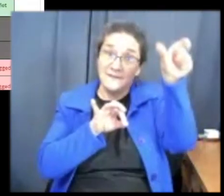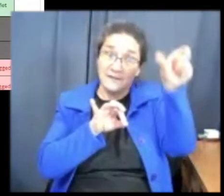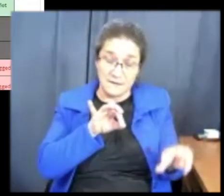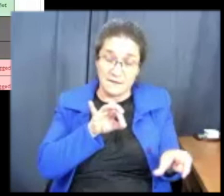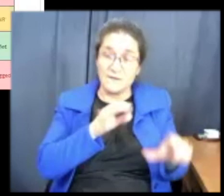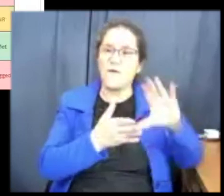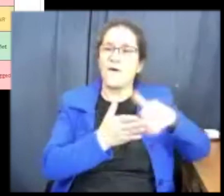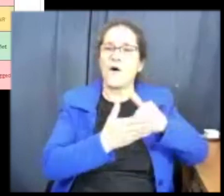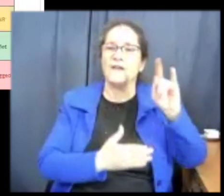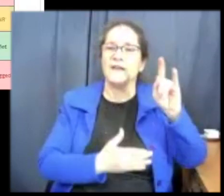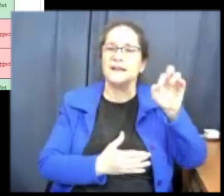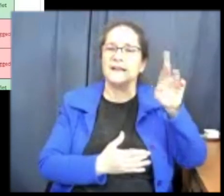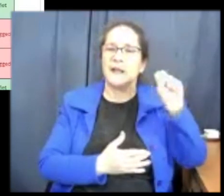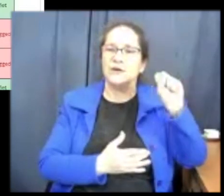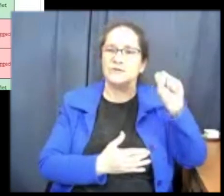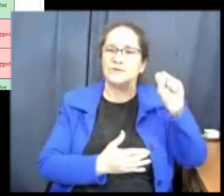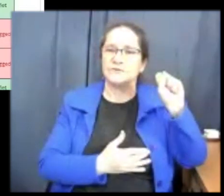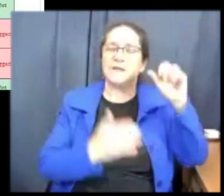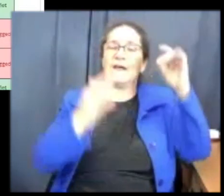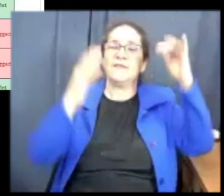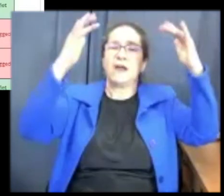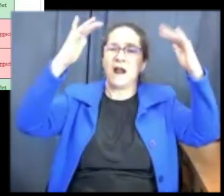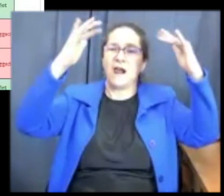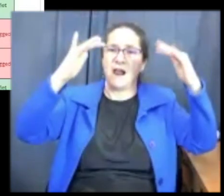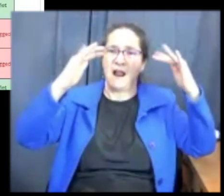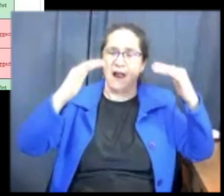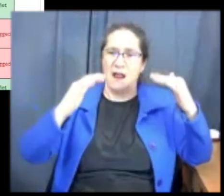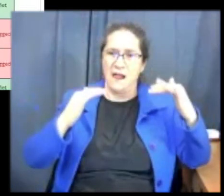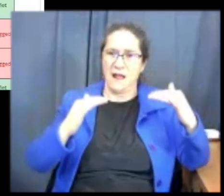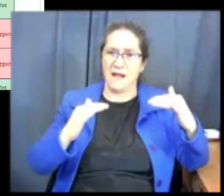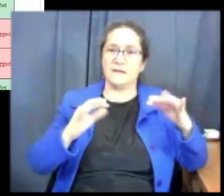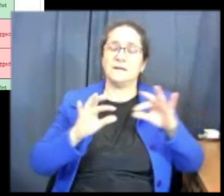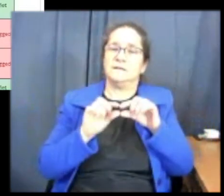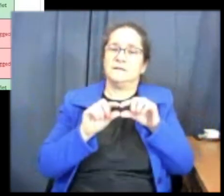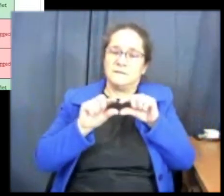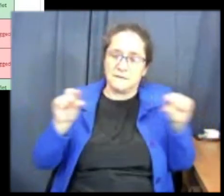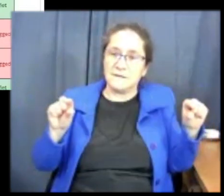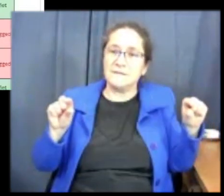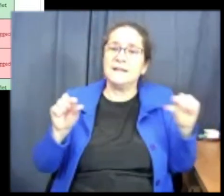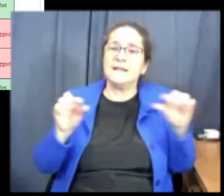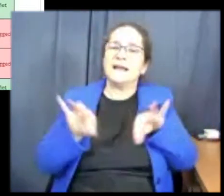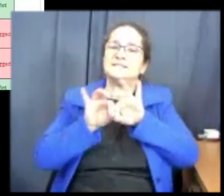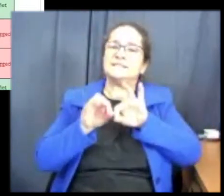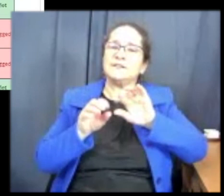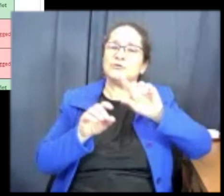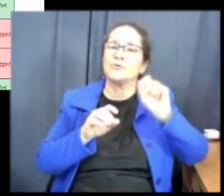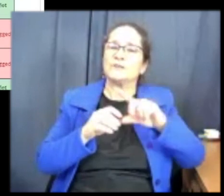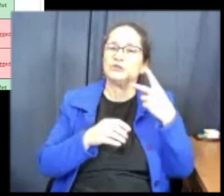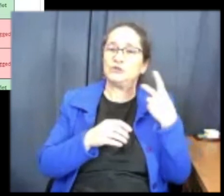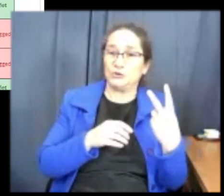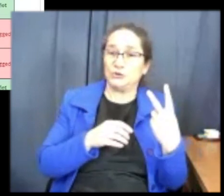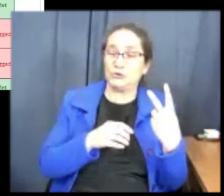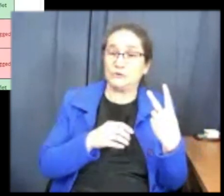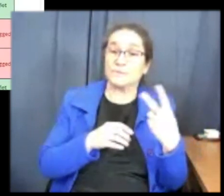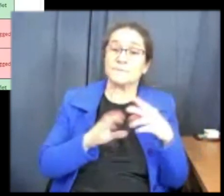And then you come to blue which are your essential question to our children with disabilities achieving at high level.